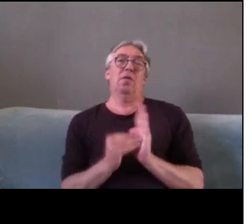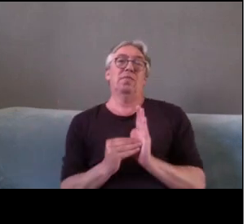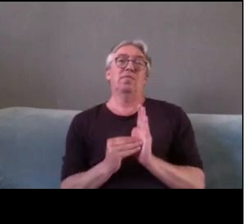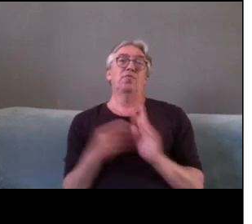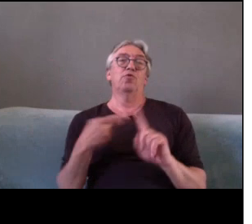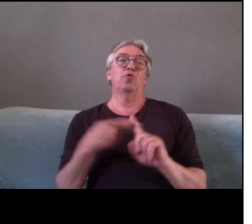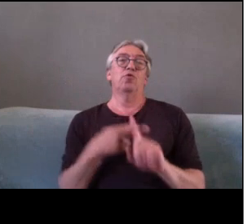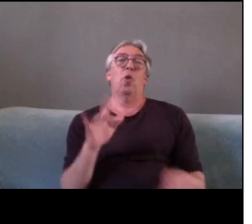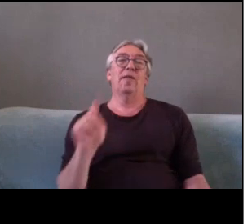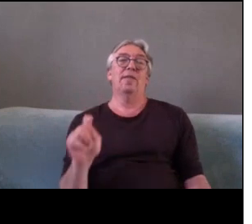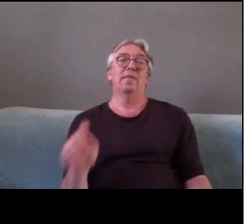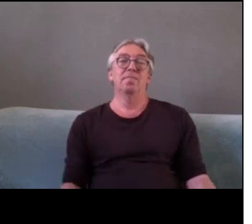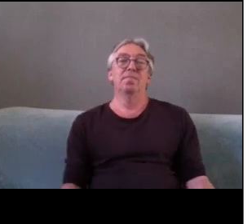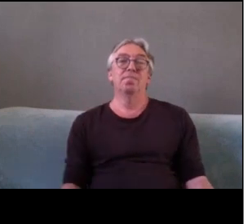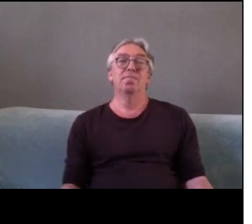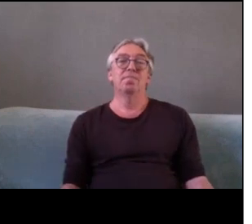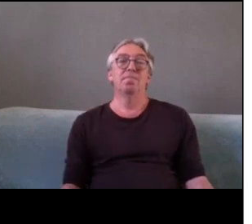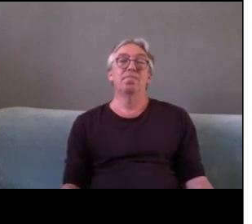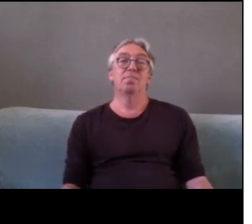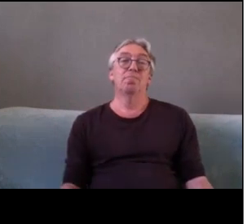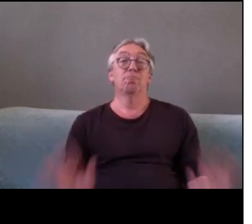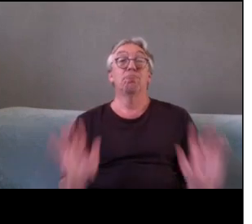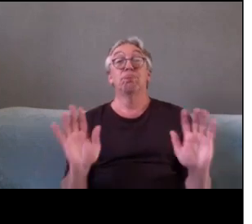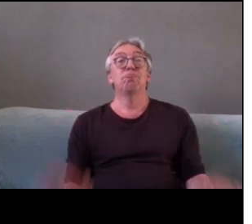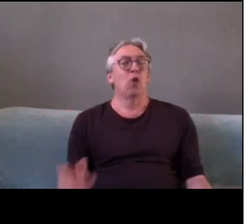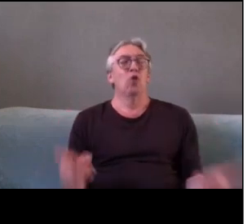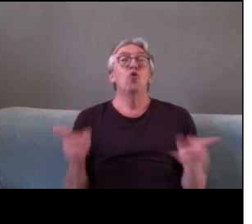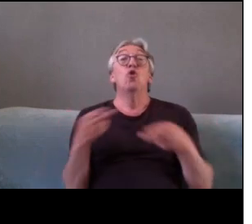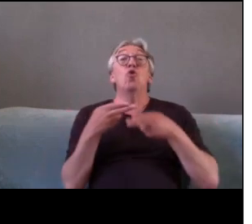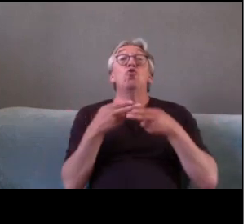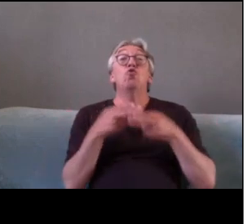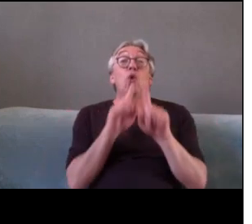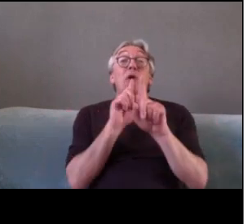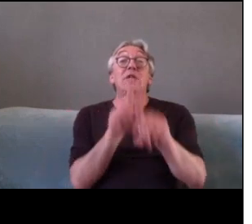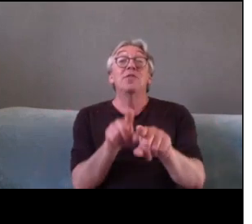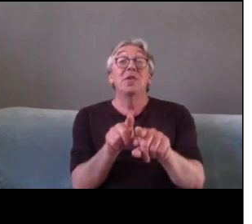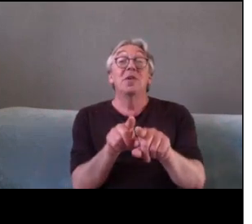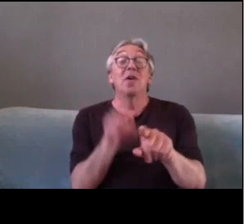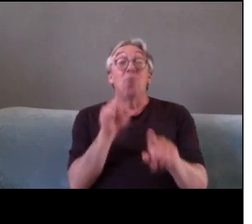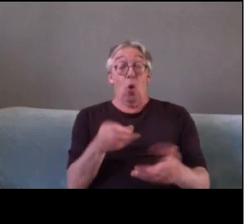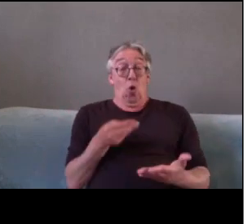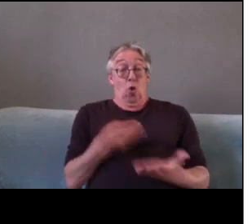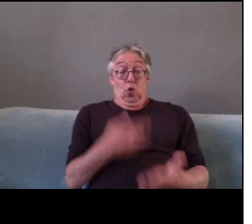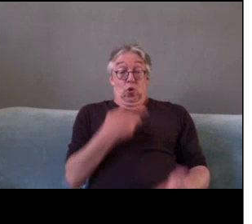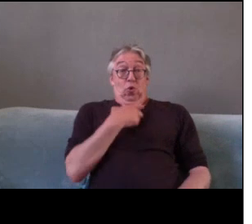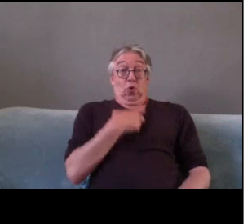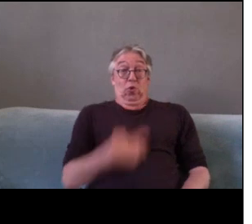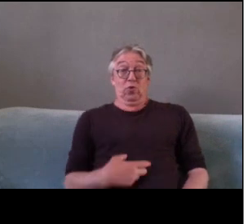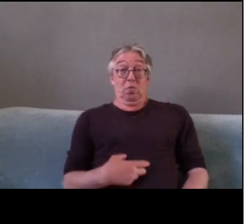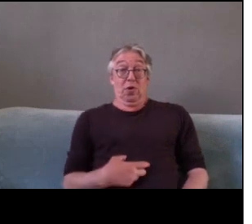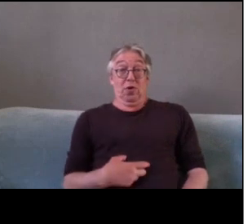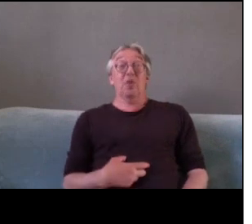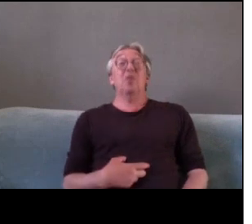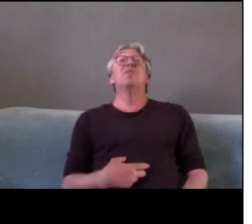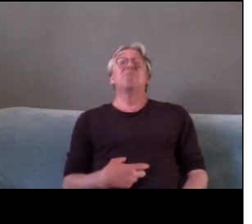So yes, generally, for consumers it’s a full harmonization directive